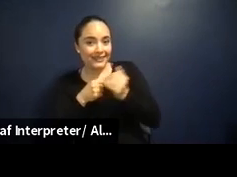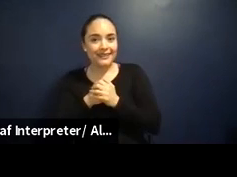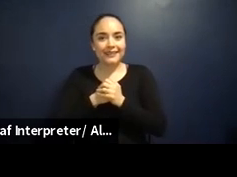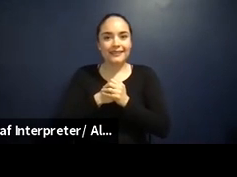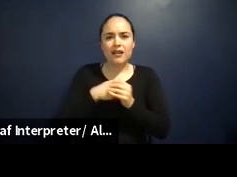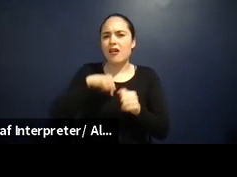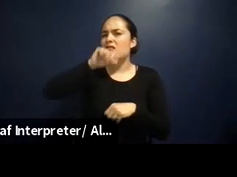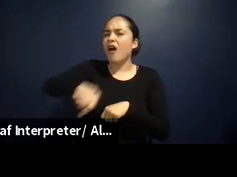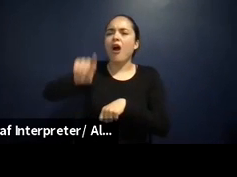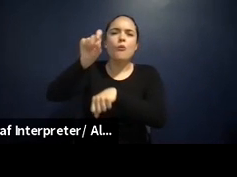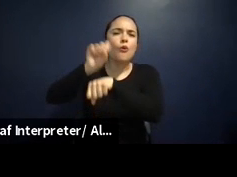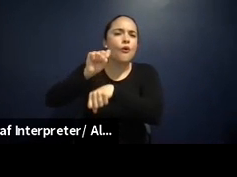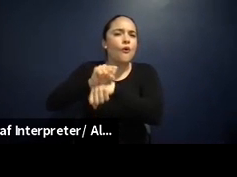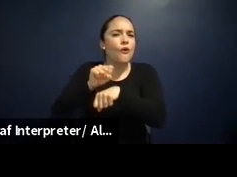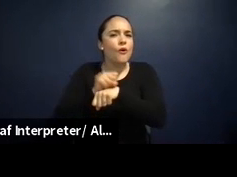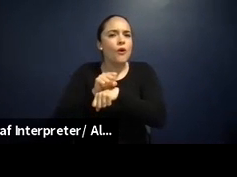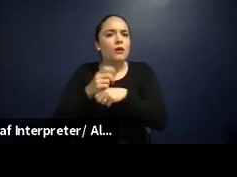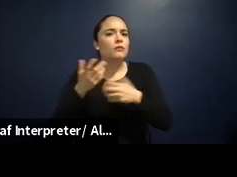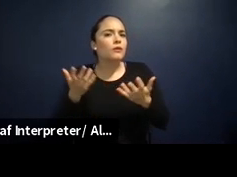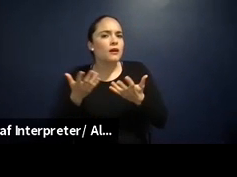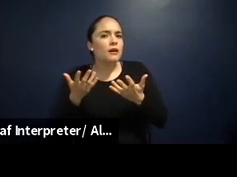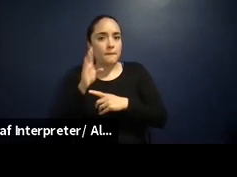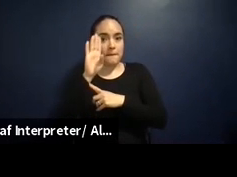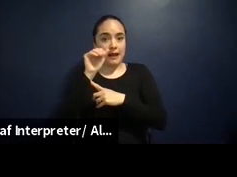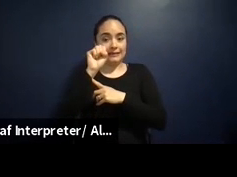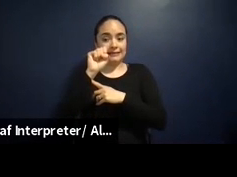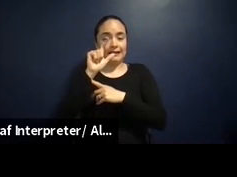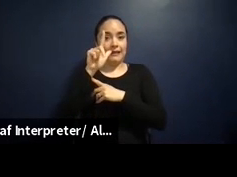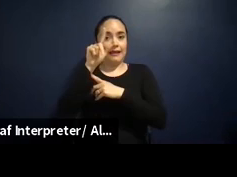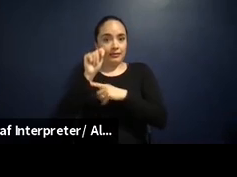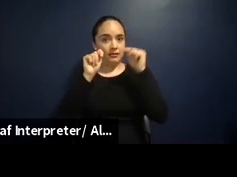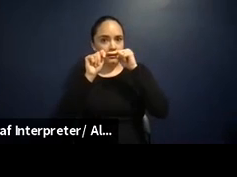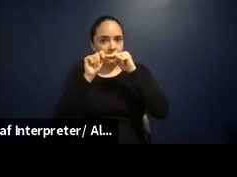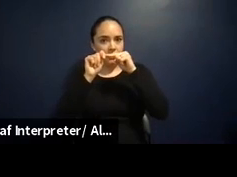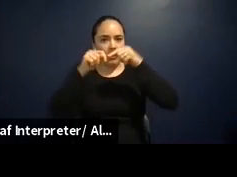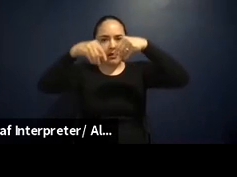basalts, and they're based more on their appearance. So this one is called pāhoehoe,